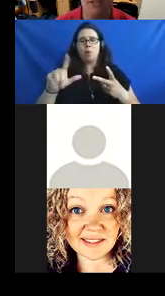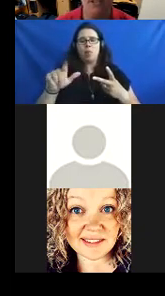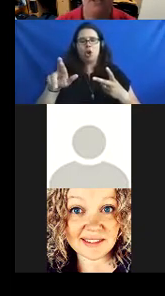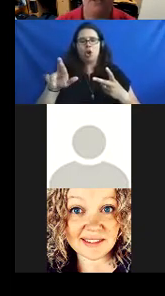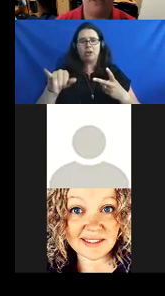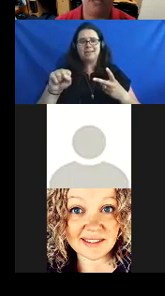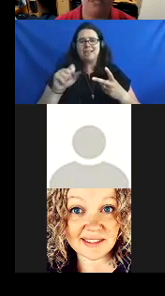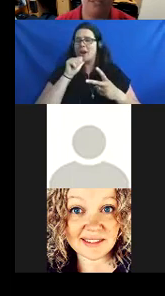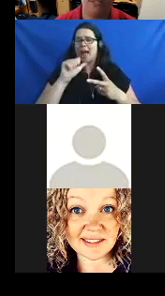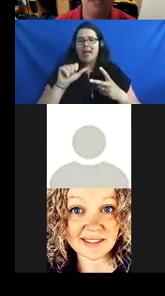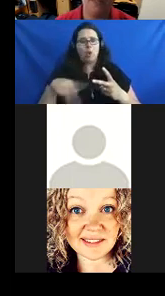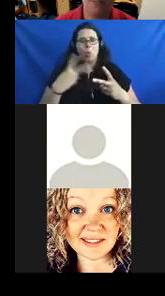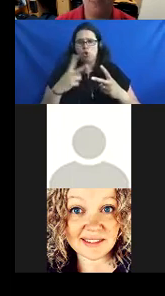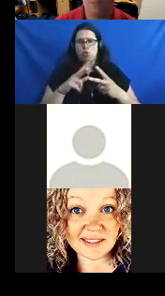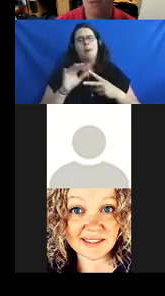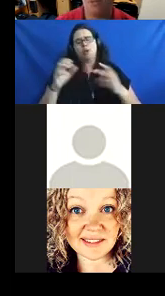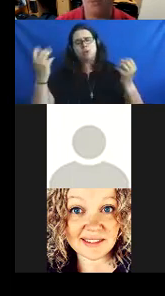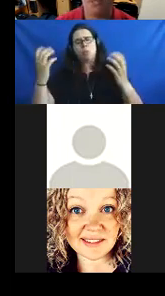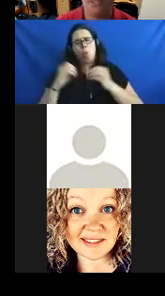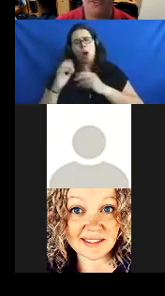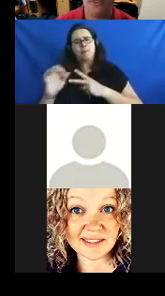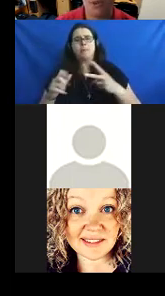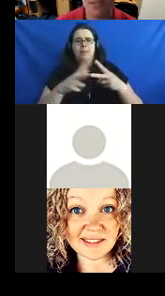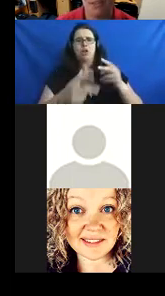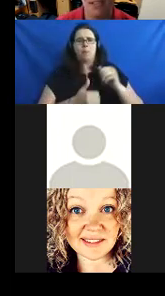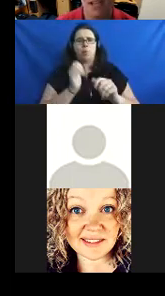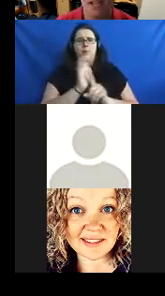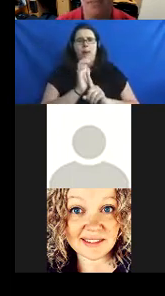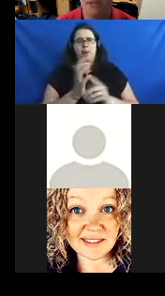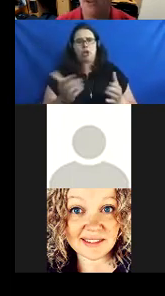CERTAINLY POPULAR IN THE U.S., BUT THERE ARE OTHER